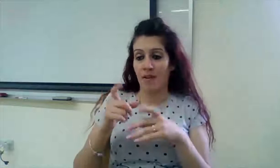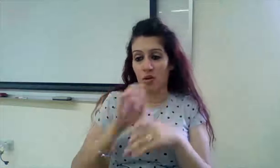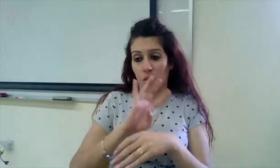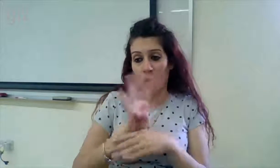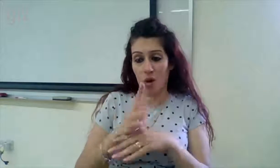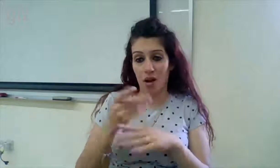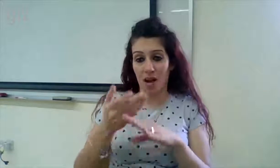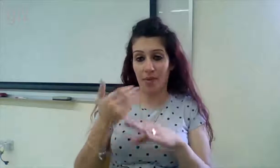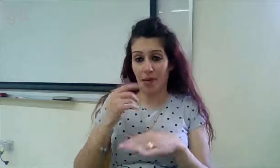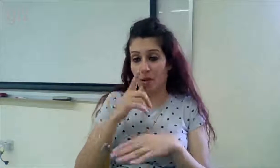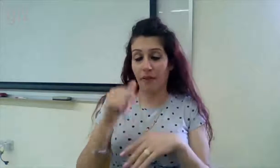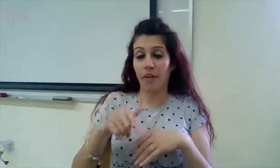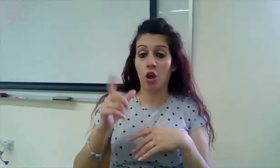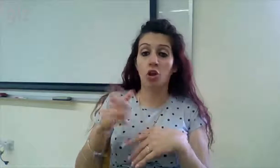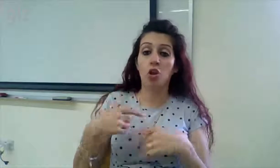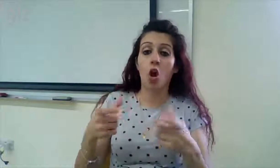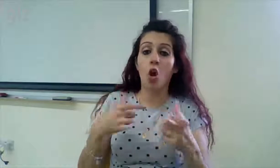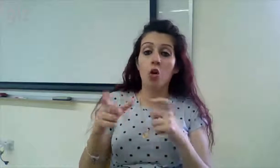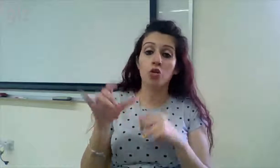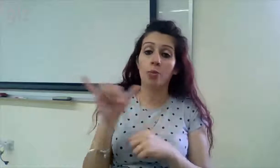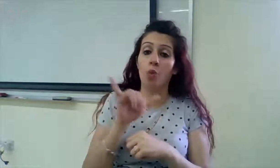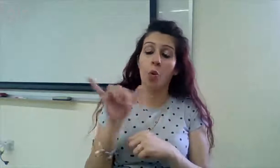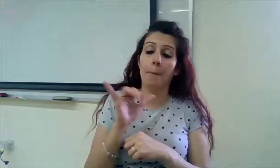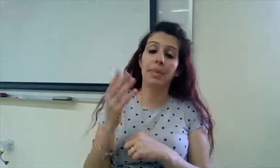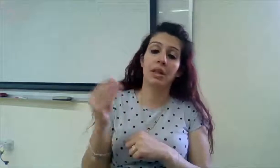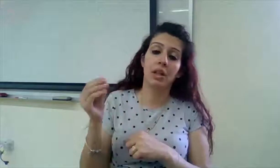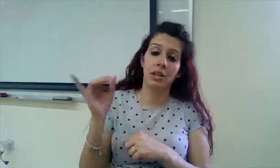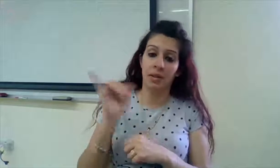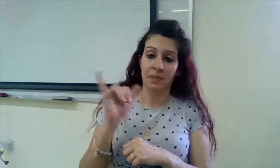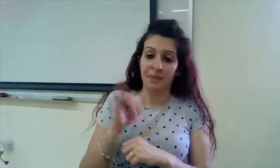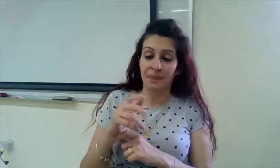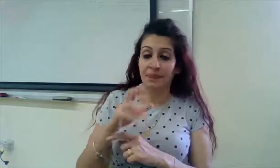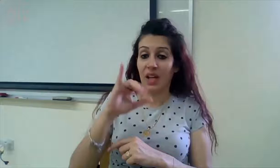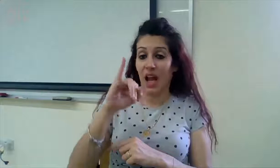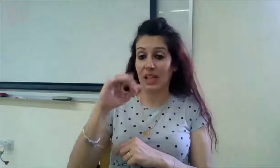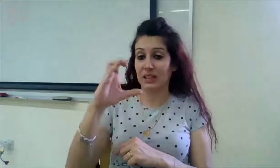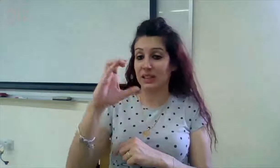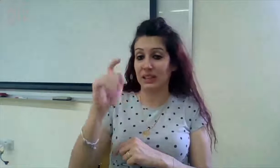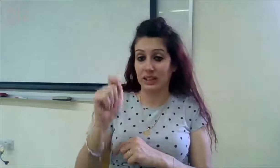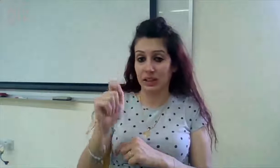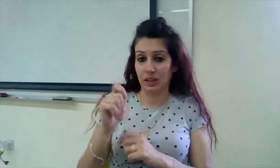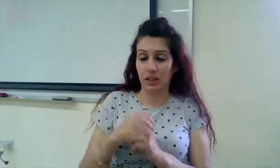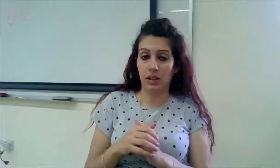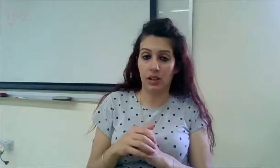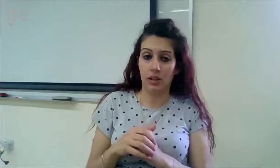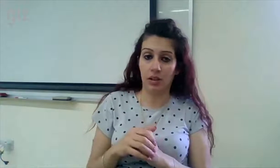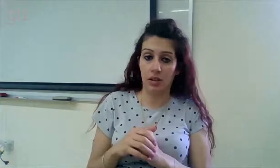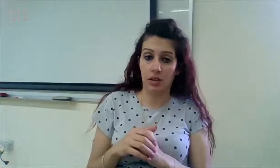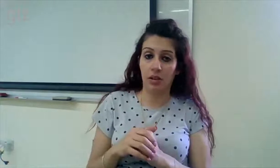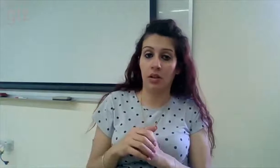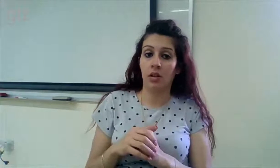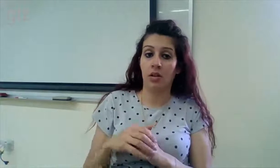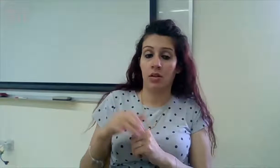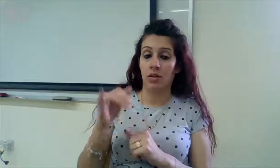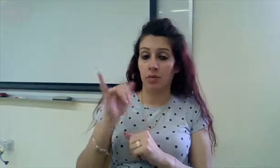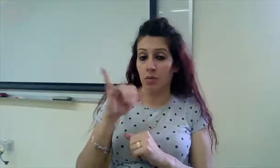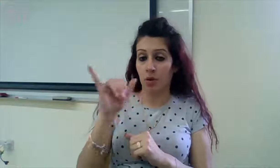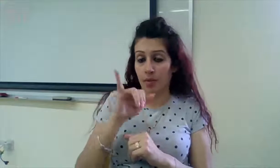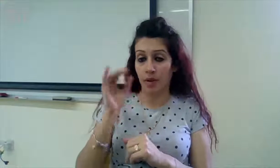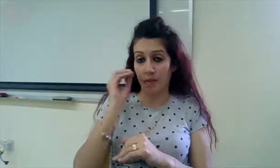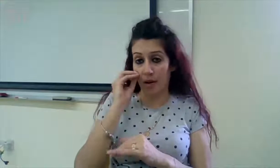they are still communicating engaged it was by itself a very positive experience